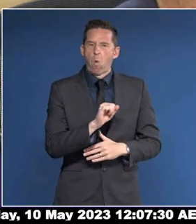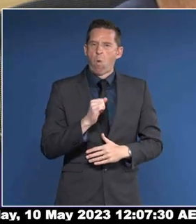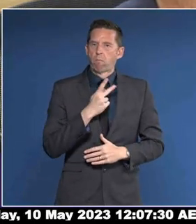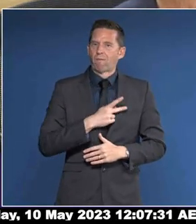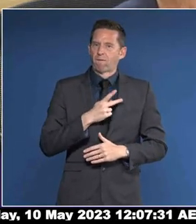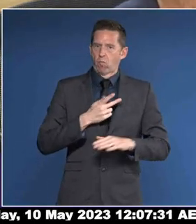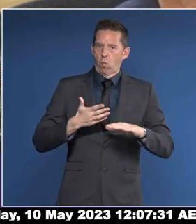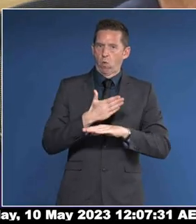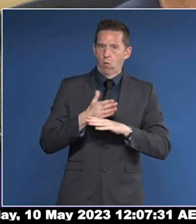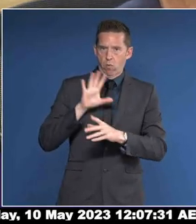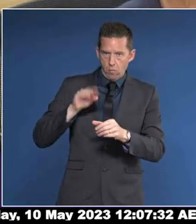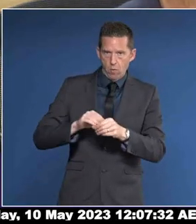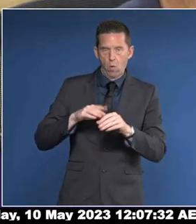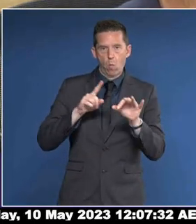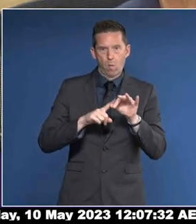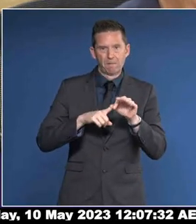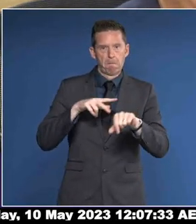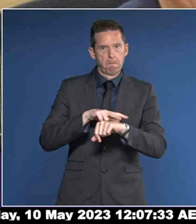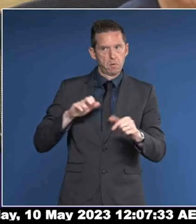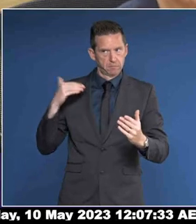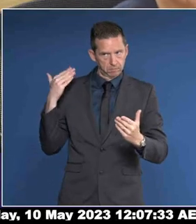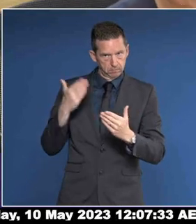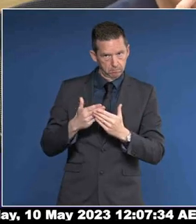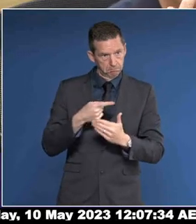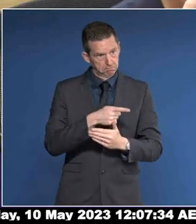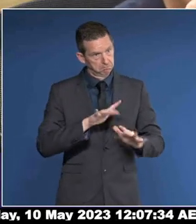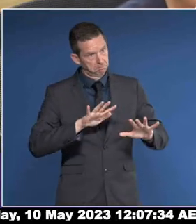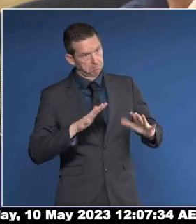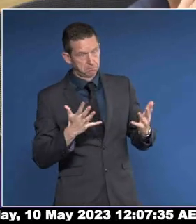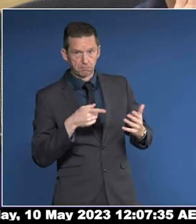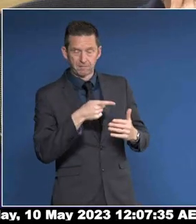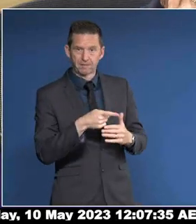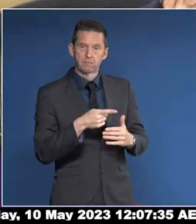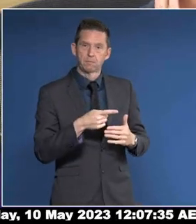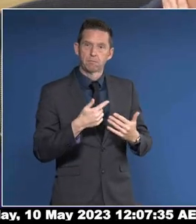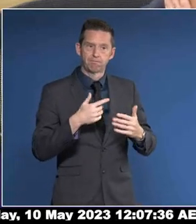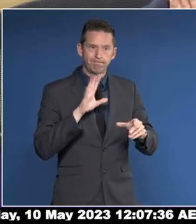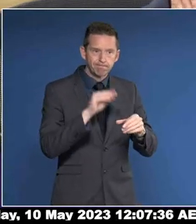Queensland Police, have you ever undertaken any particular training with respect to